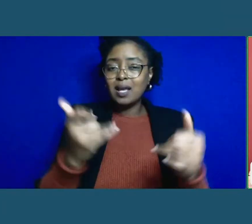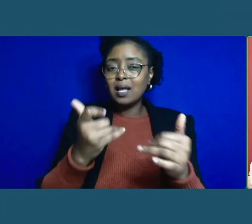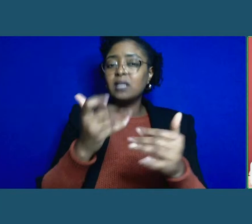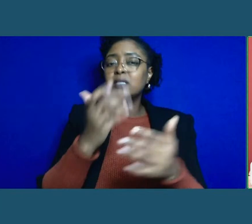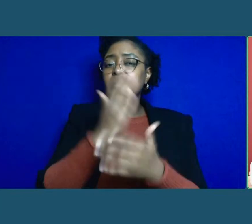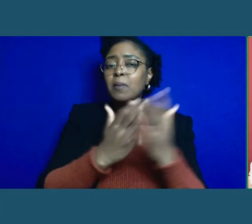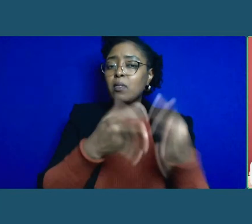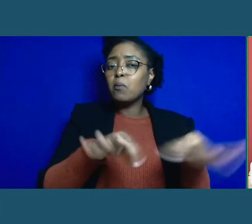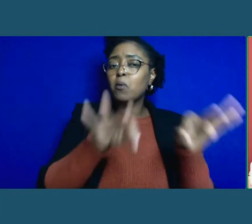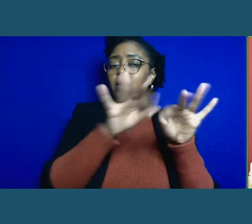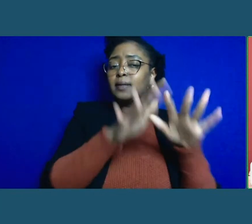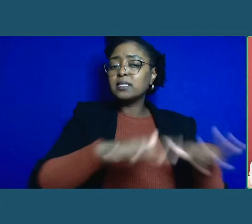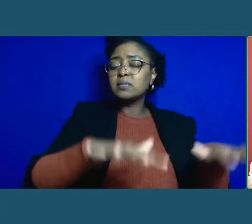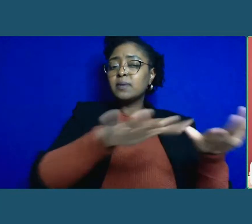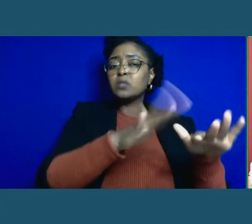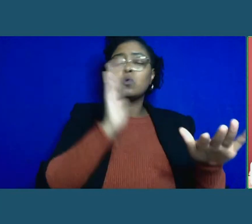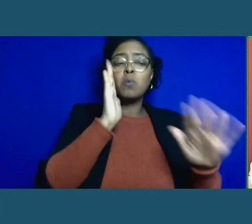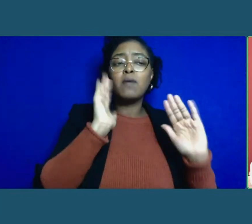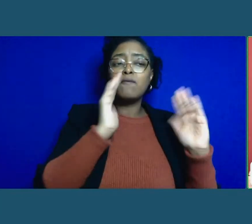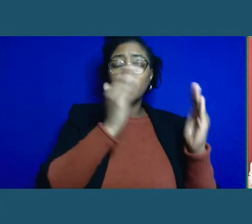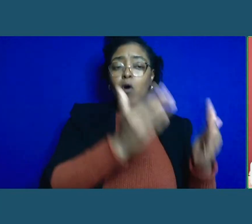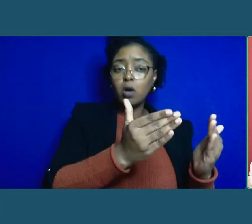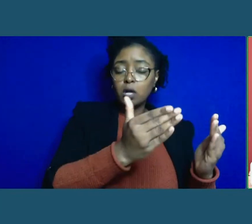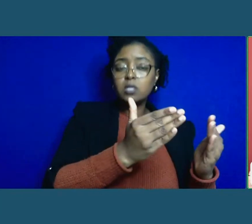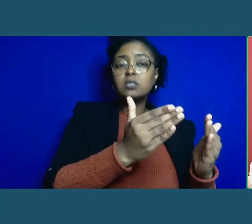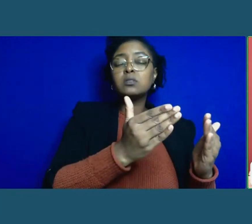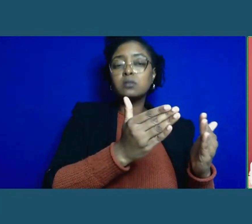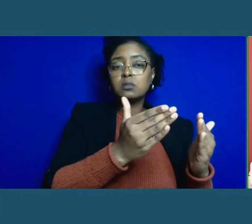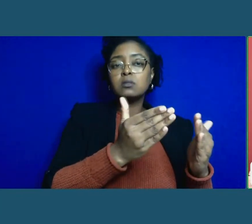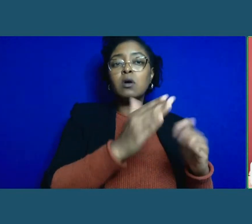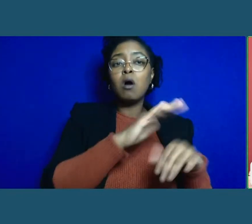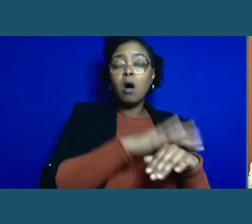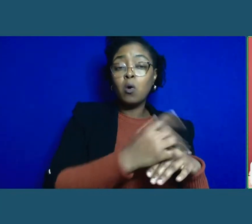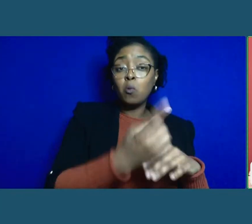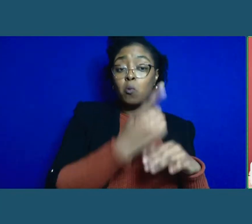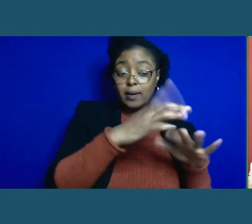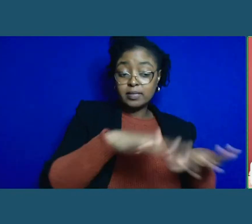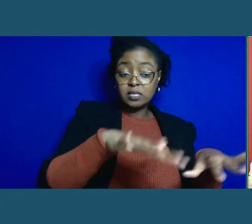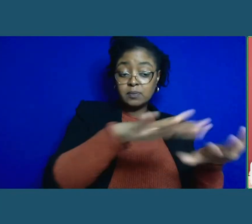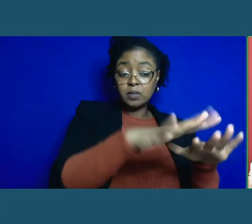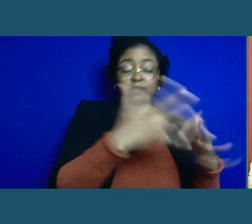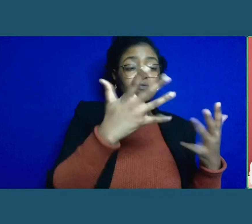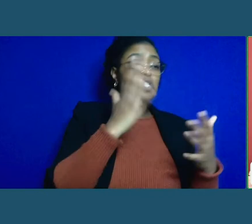order to build out. But for right now, some of the critical